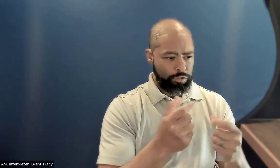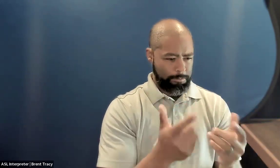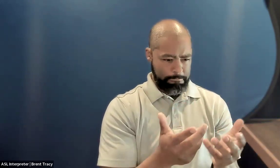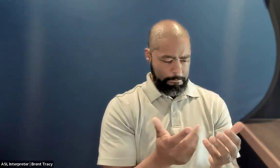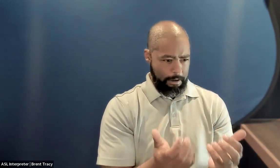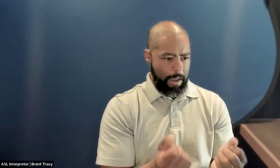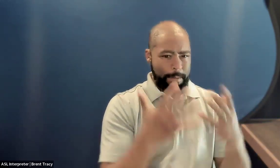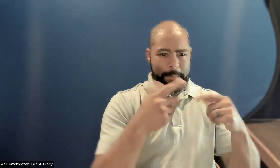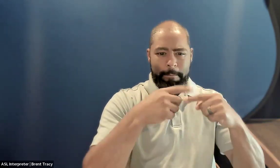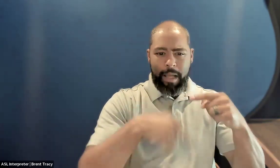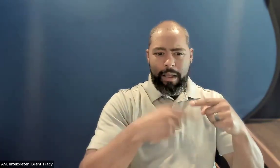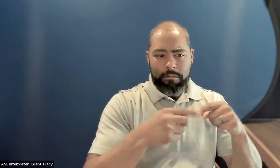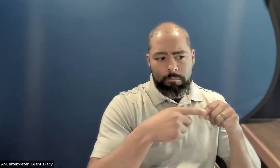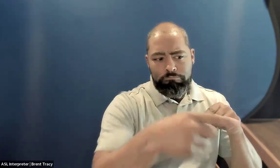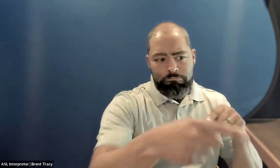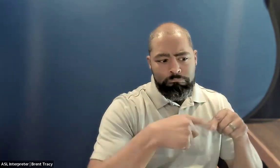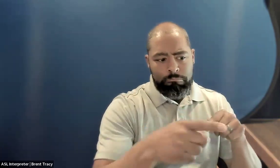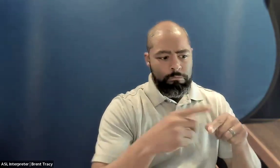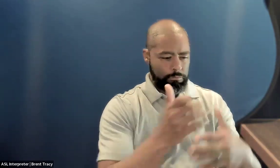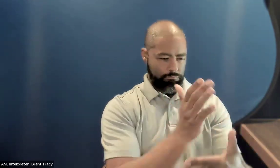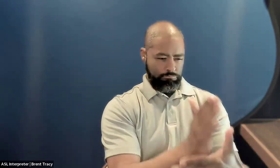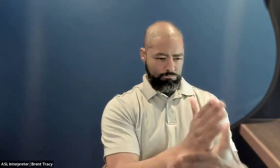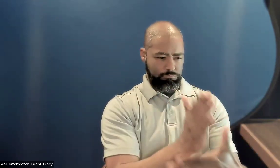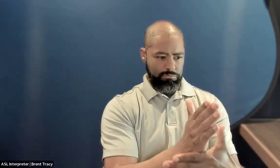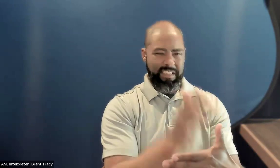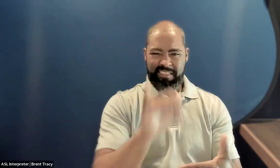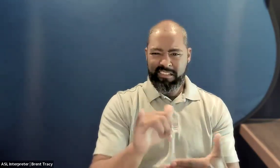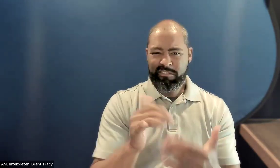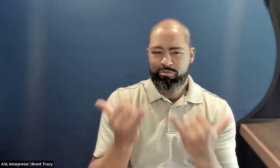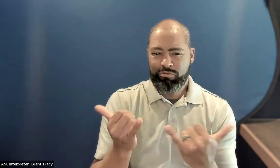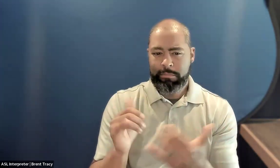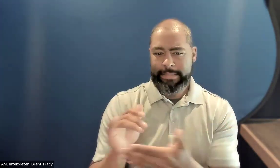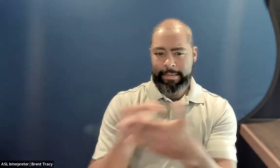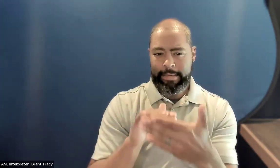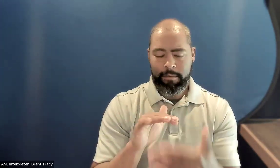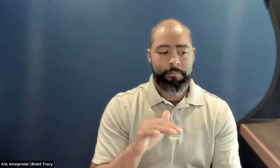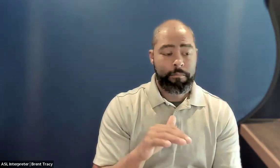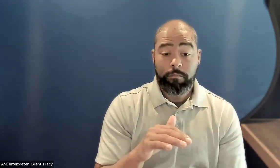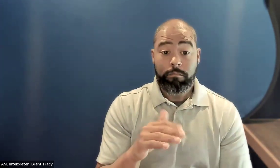However, a traffic study typically starts from existing conditions, which is conditions as of today.